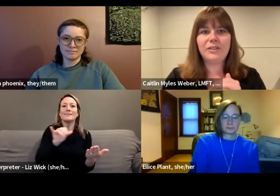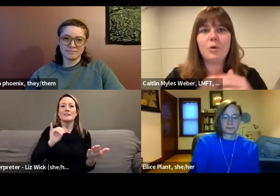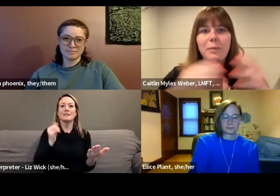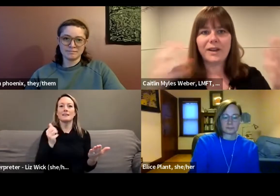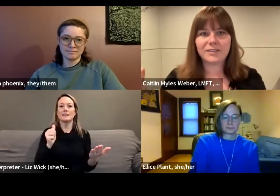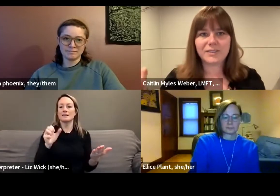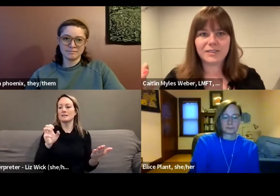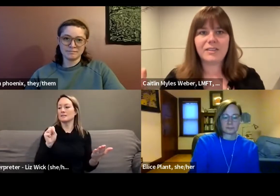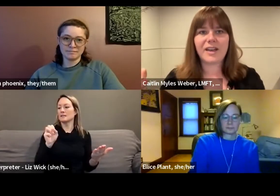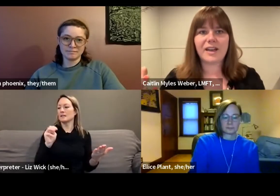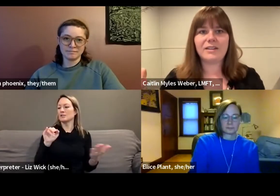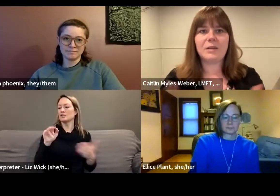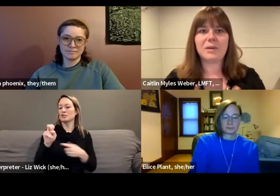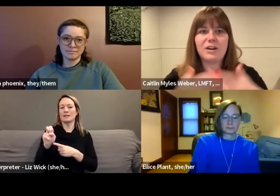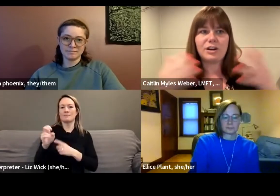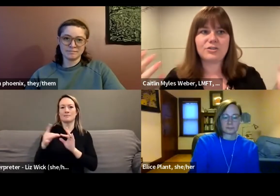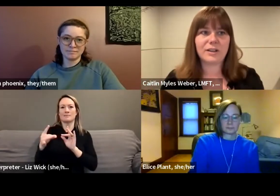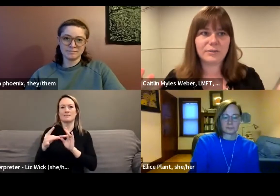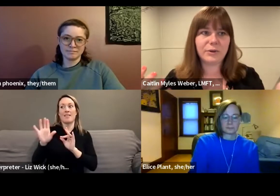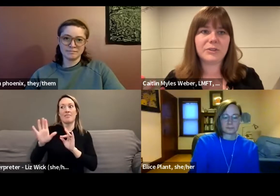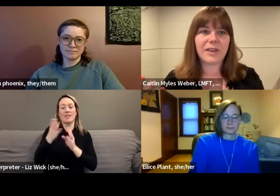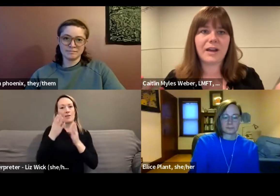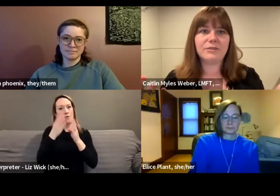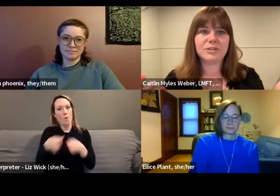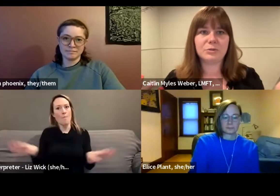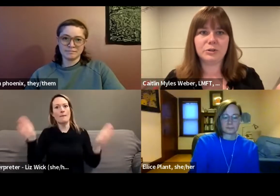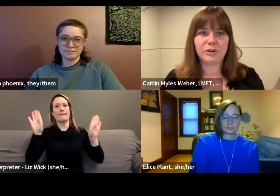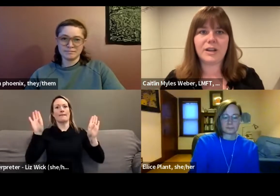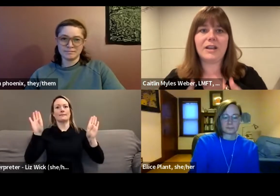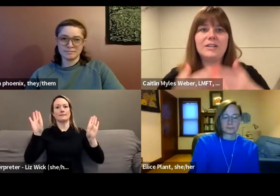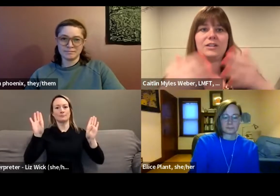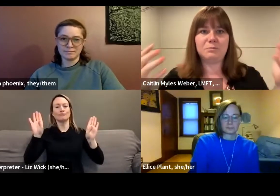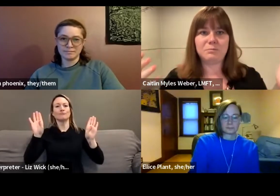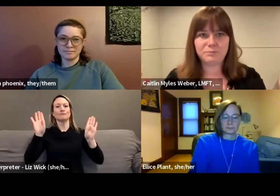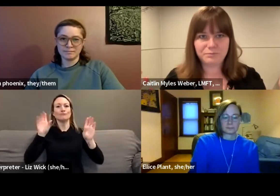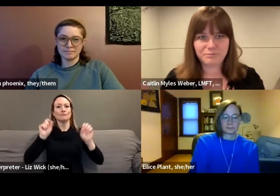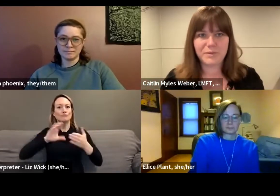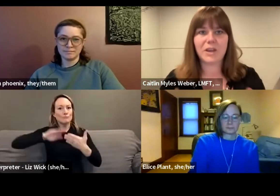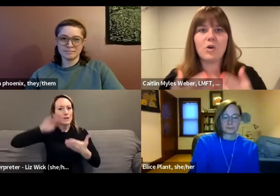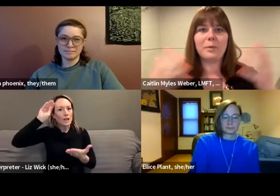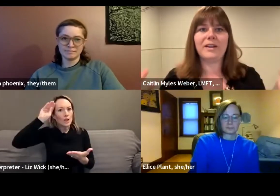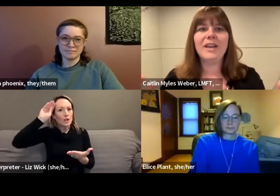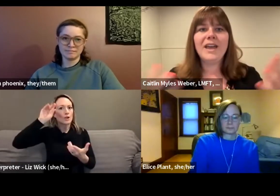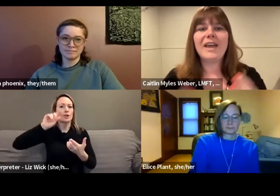the openness that nonbinary trans folks have to learning and to being open.